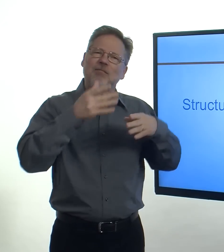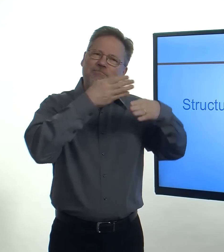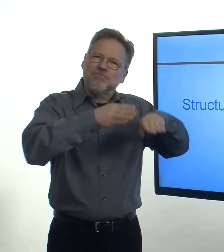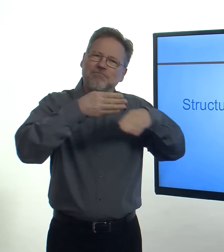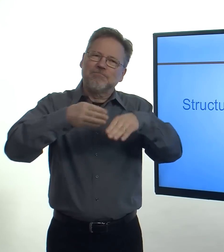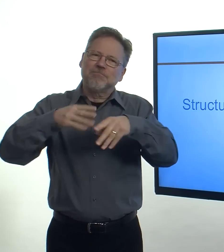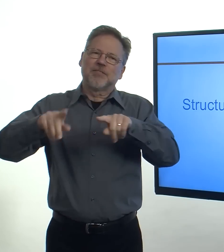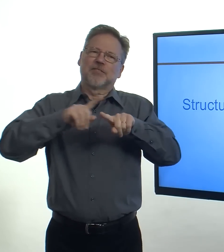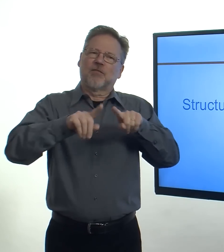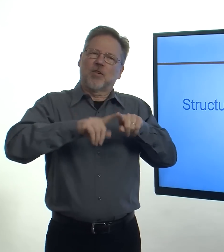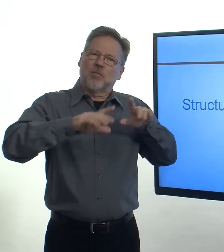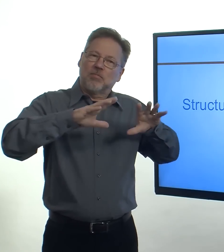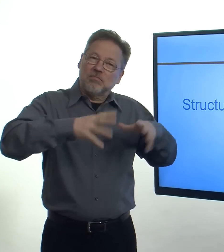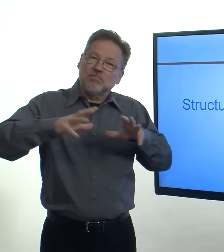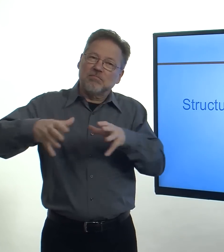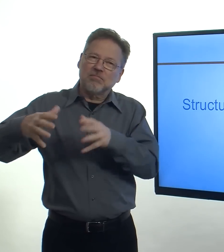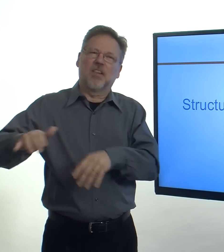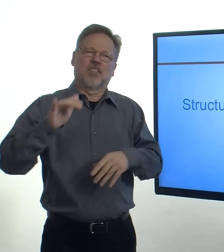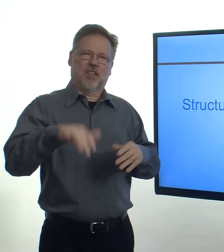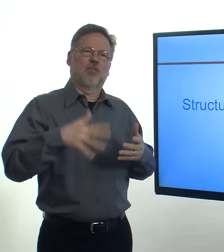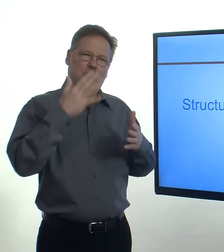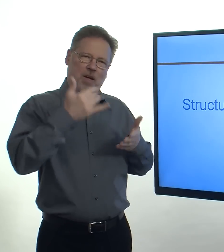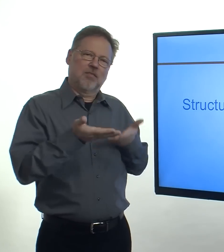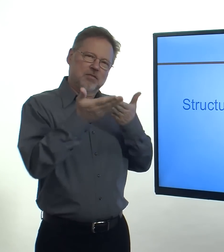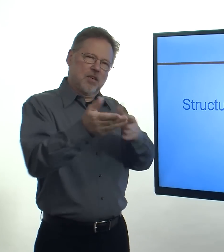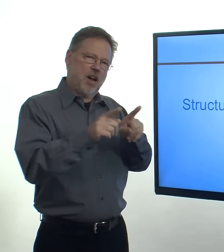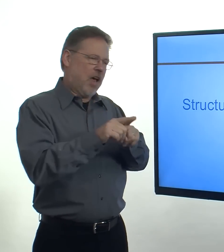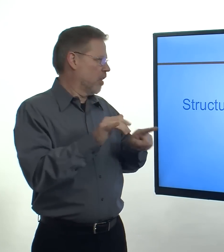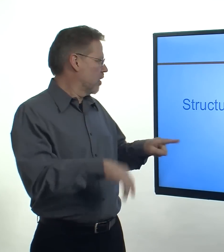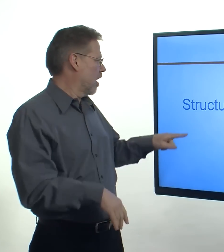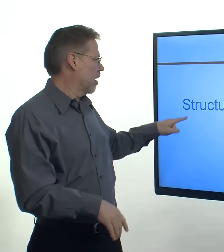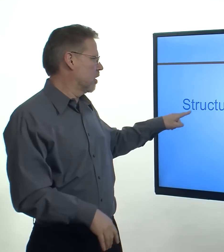we’ll study it according to its different components, which is why I’ve divided it